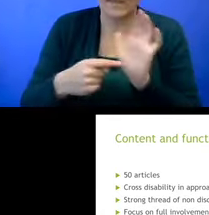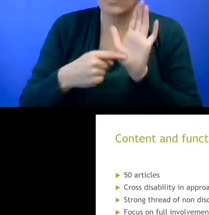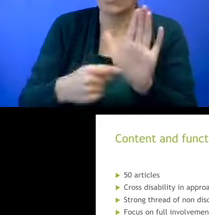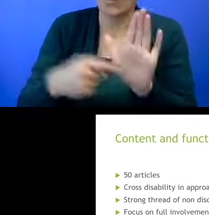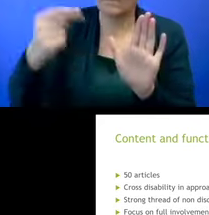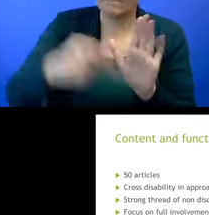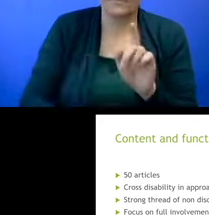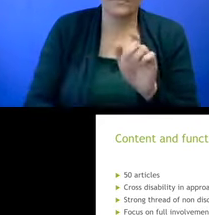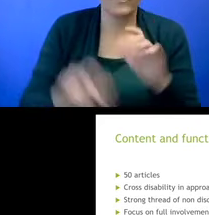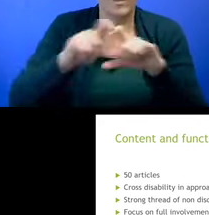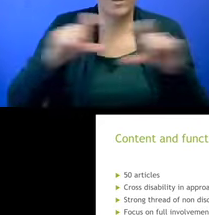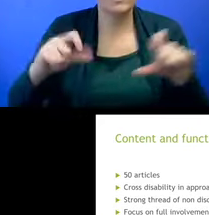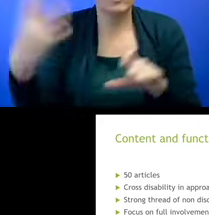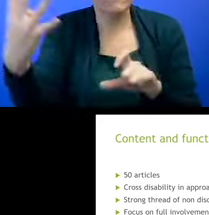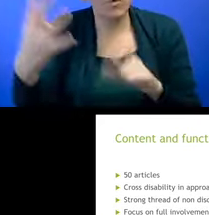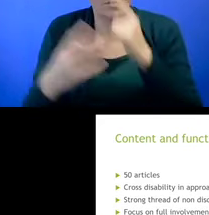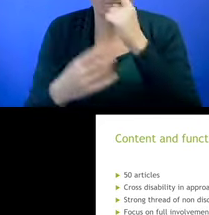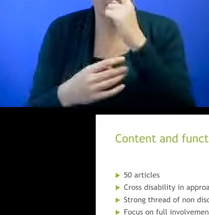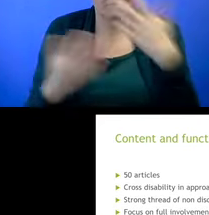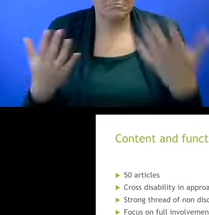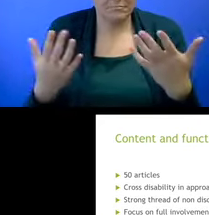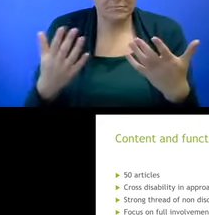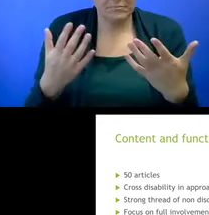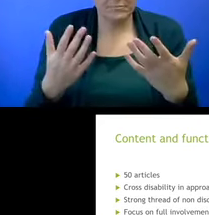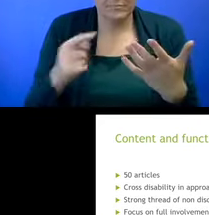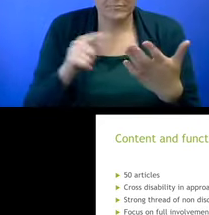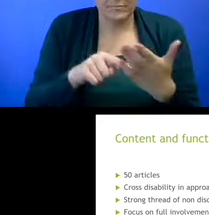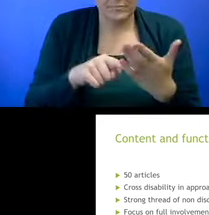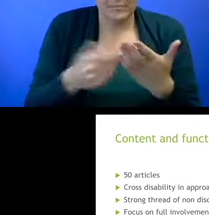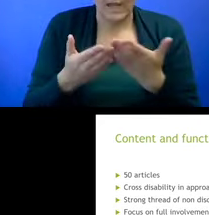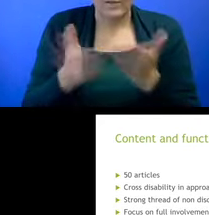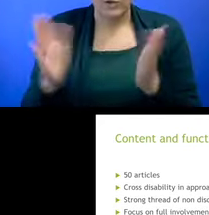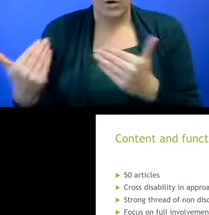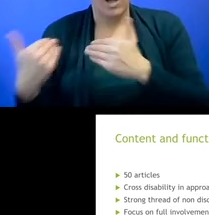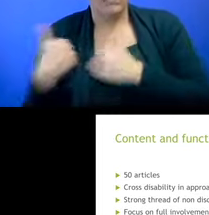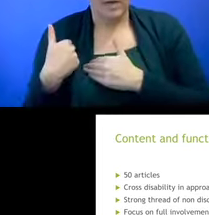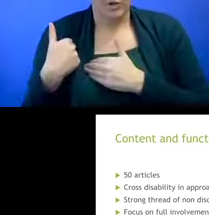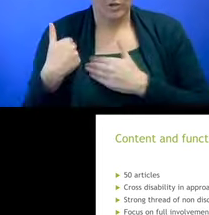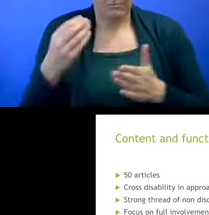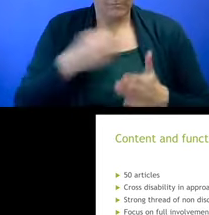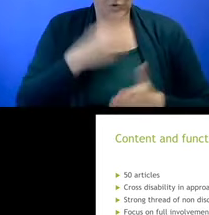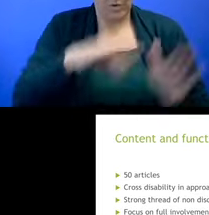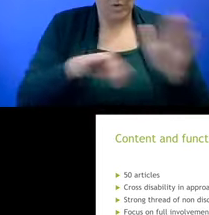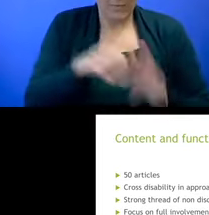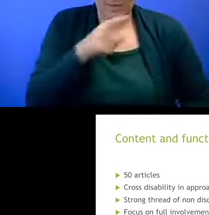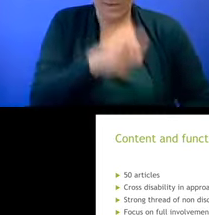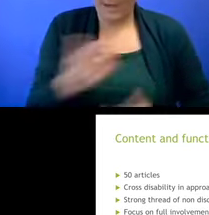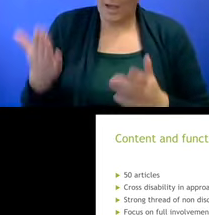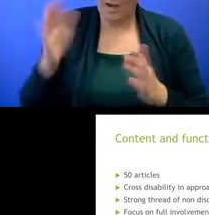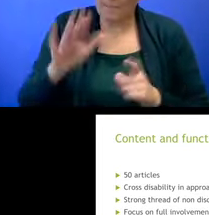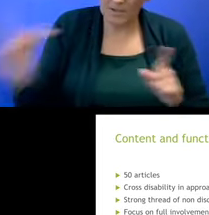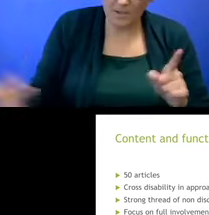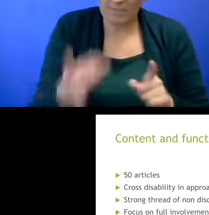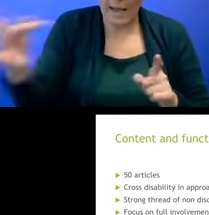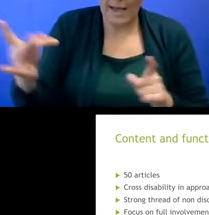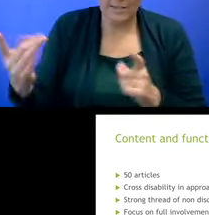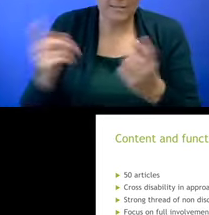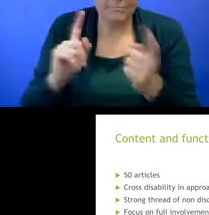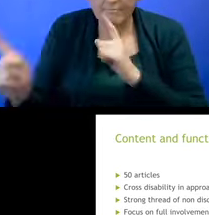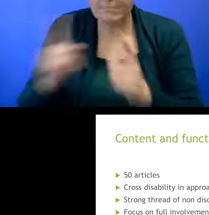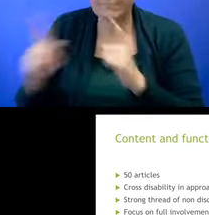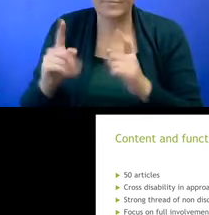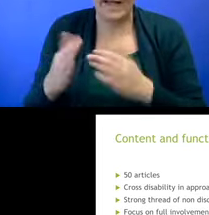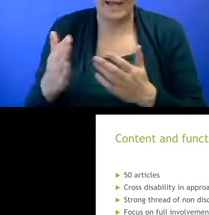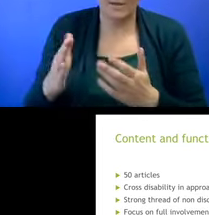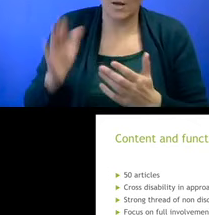In Article 4 for example, there's a general obligation on states to actively consult with, interact and heed the advice of civil society groups,